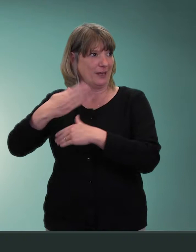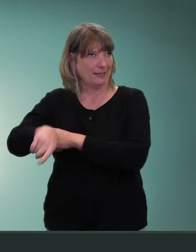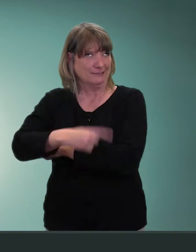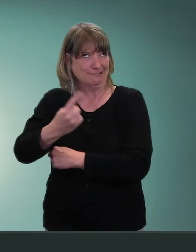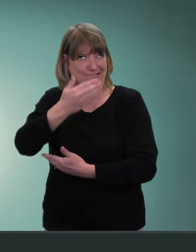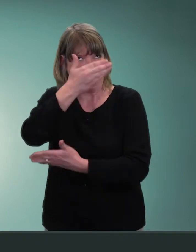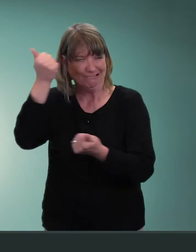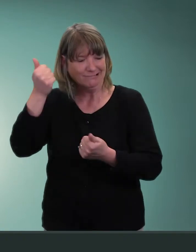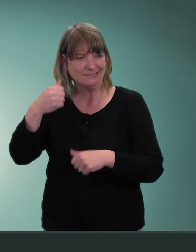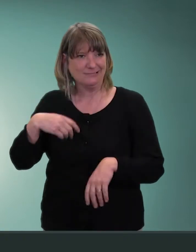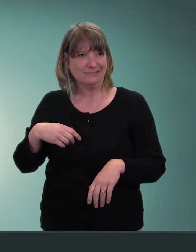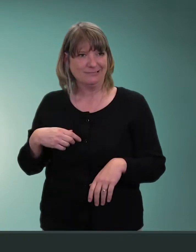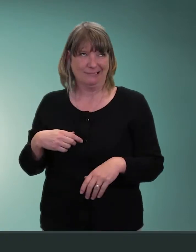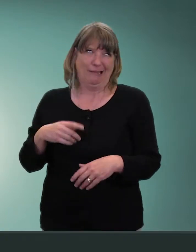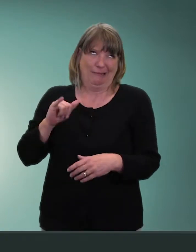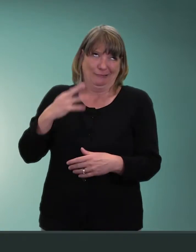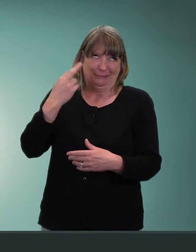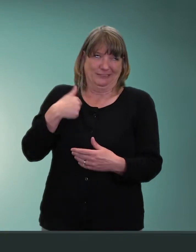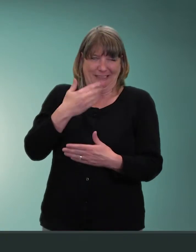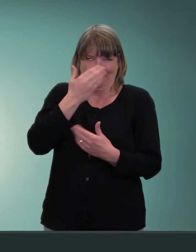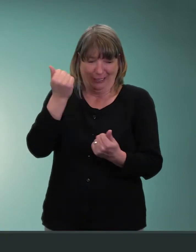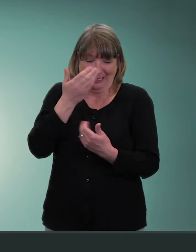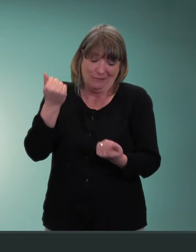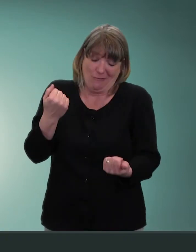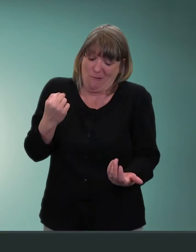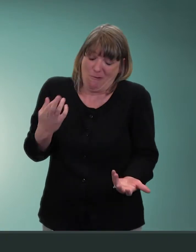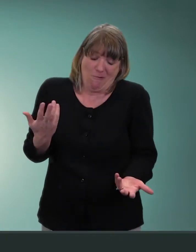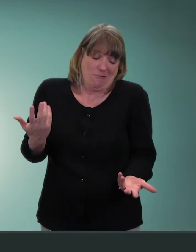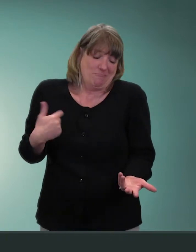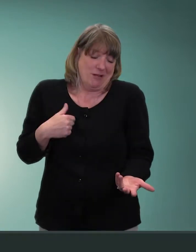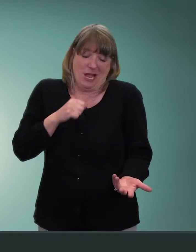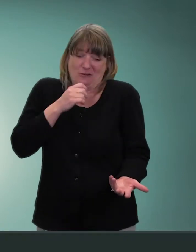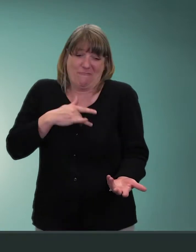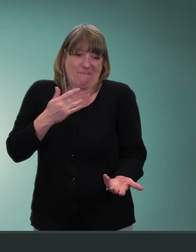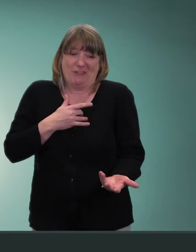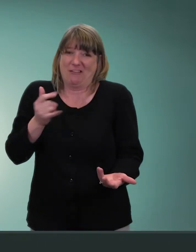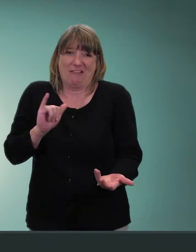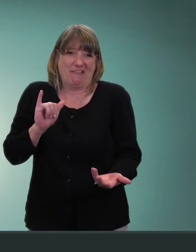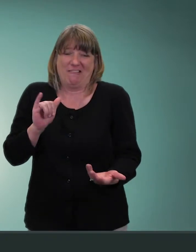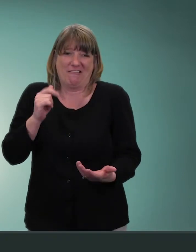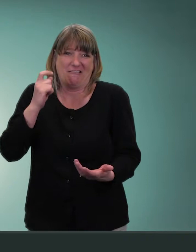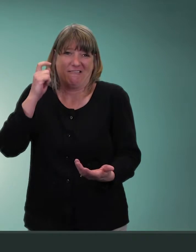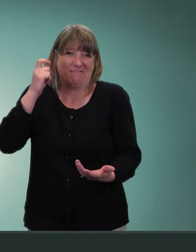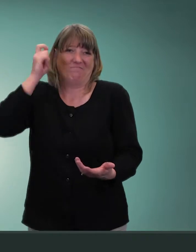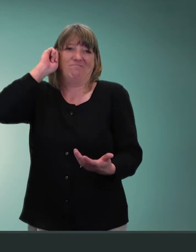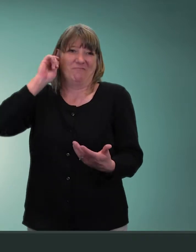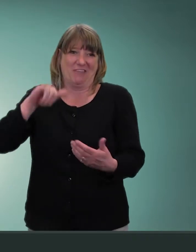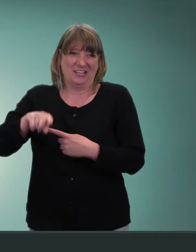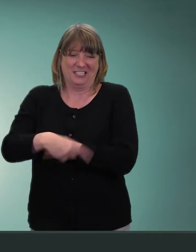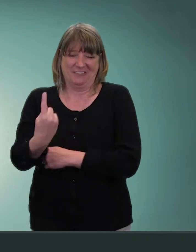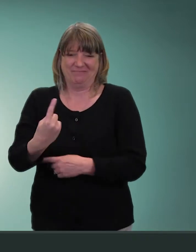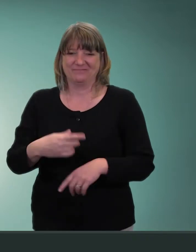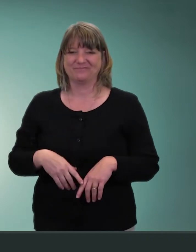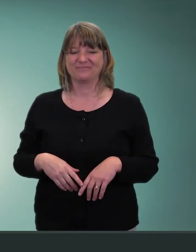for the next day. So those are some of the reasons why I forget, or I just don't feel like wearing it that day.[Laugh]